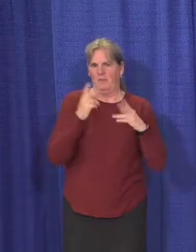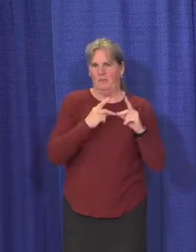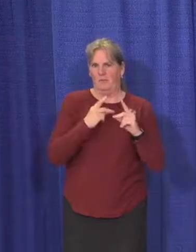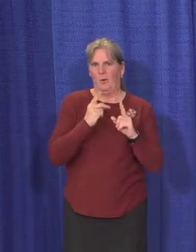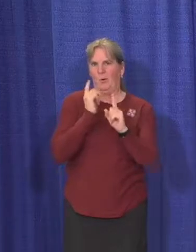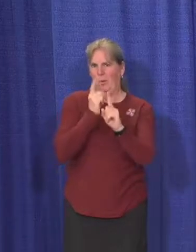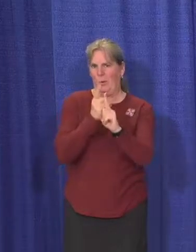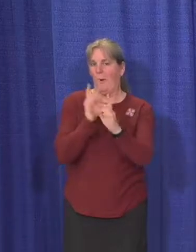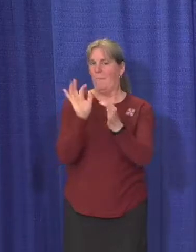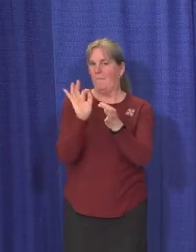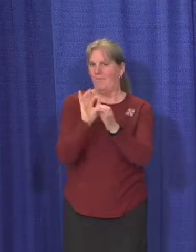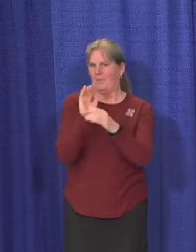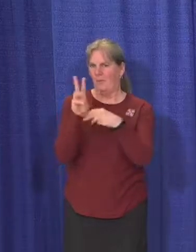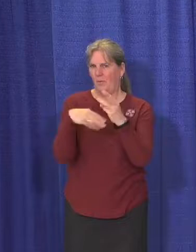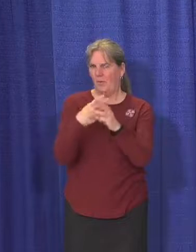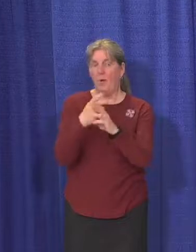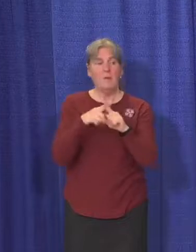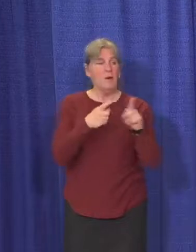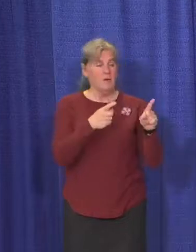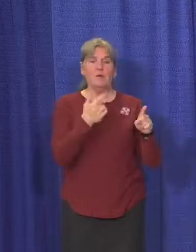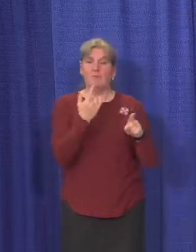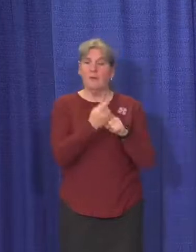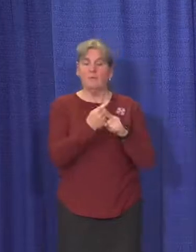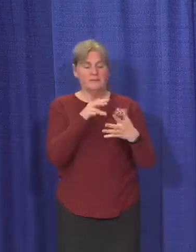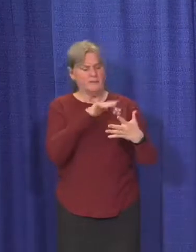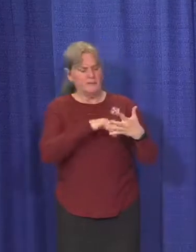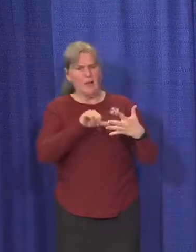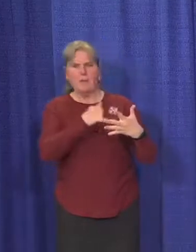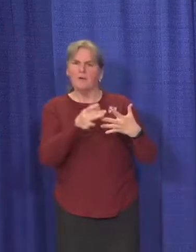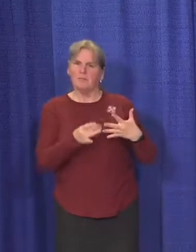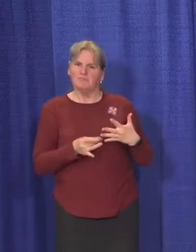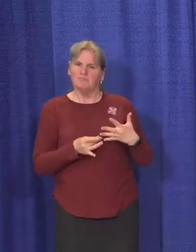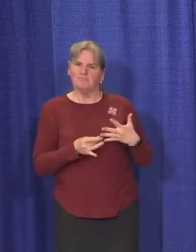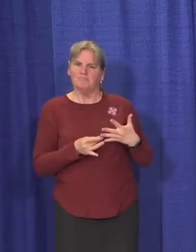being approved and go with that. But we were looking at the other